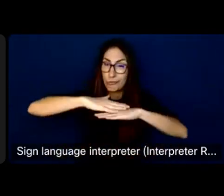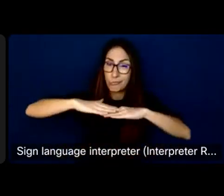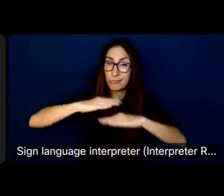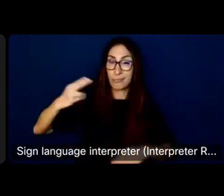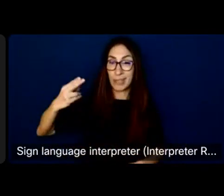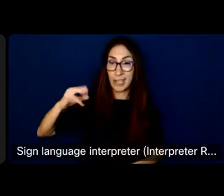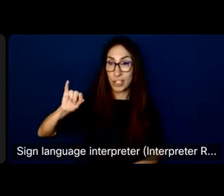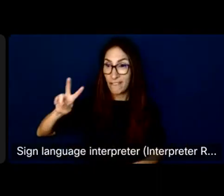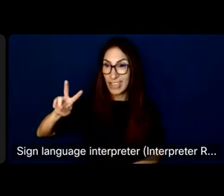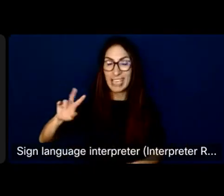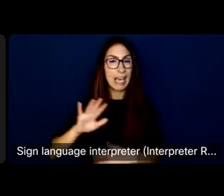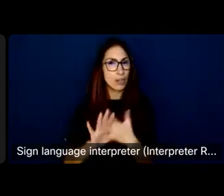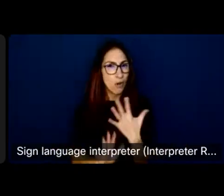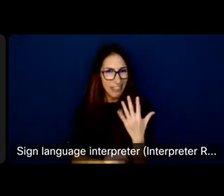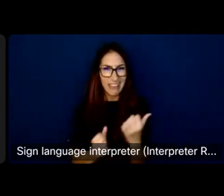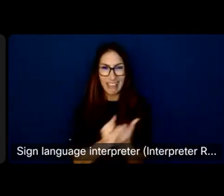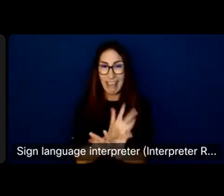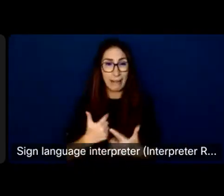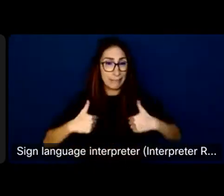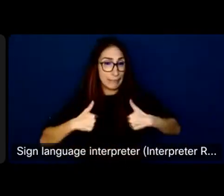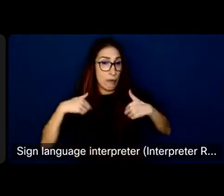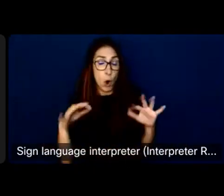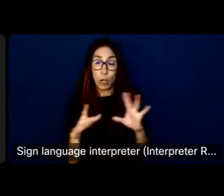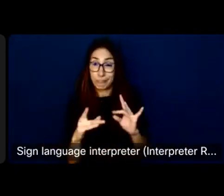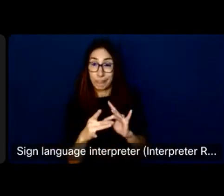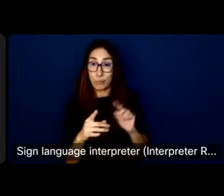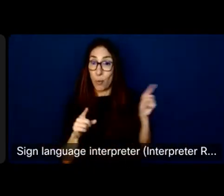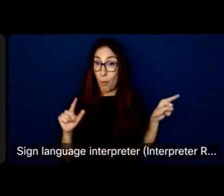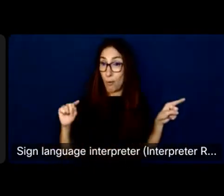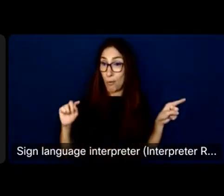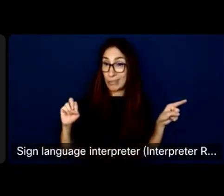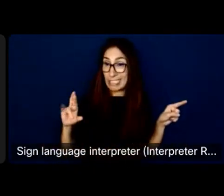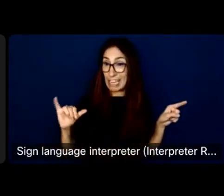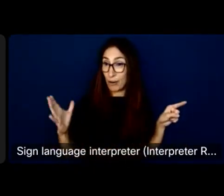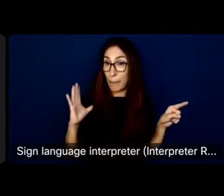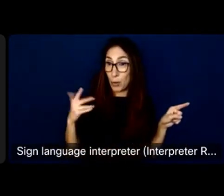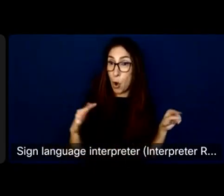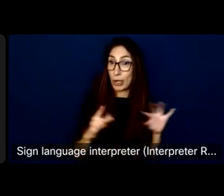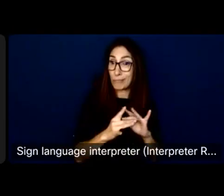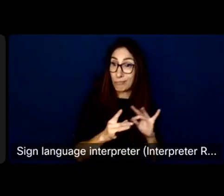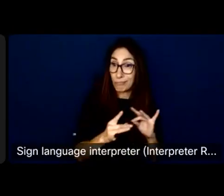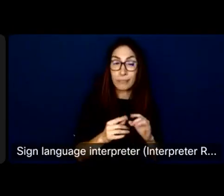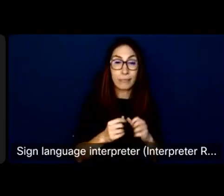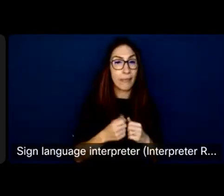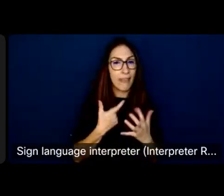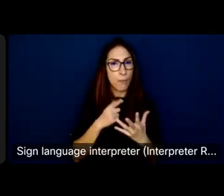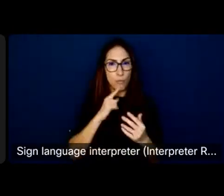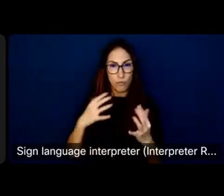about and all of the things that Terri has talked about that address the whole person so that we're taking care of the whole